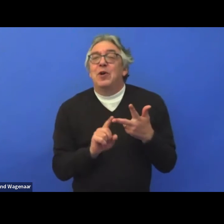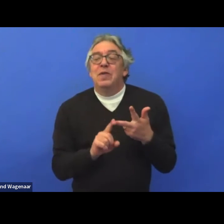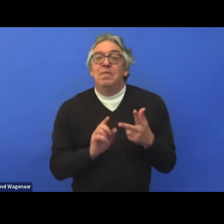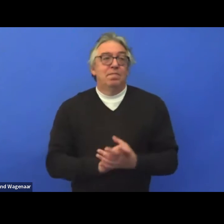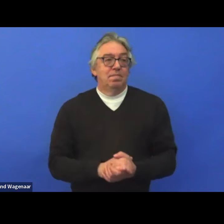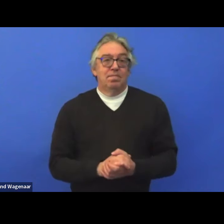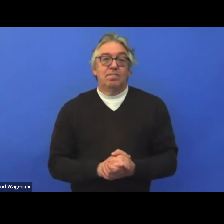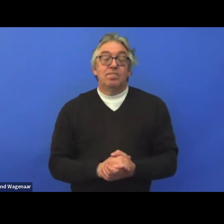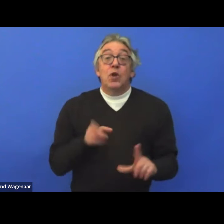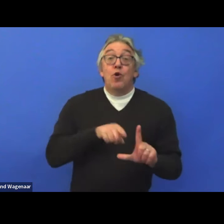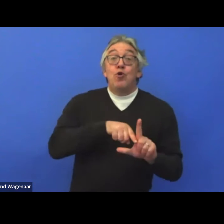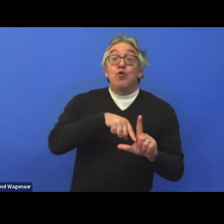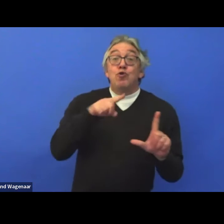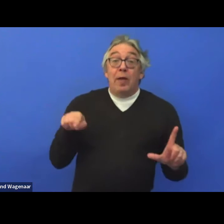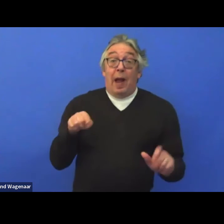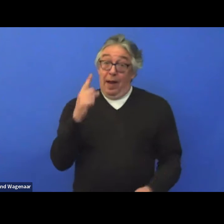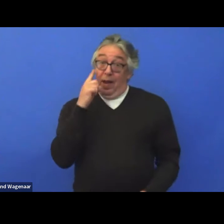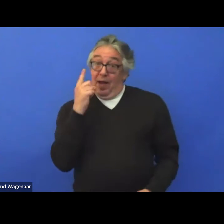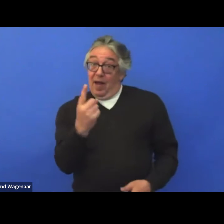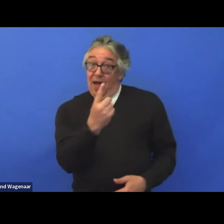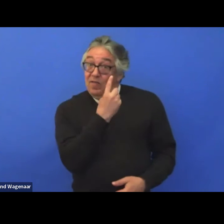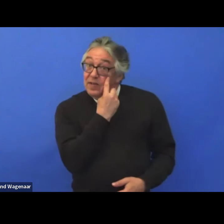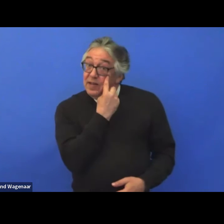Data and evidence on challenging policies.